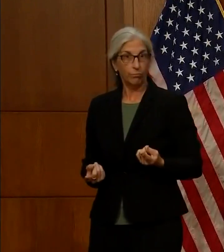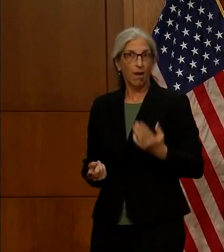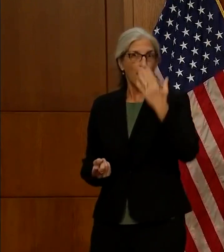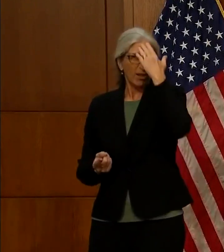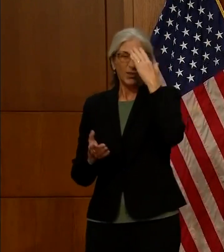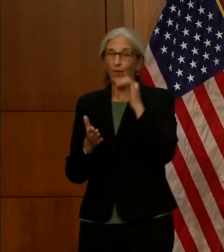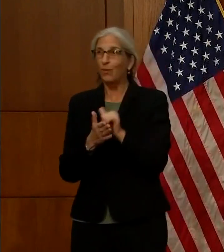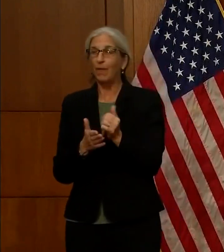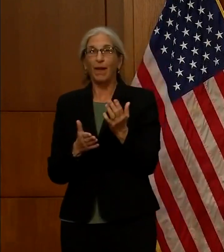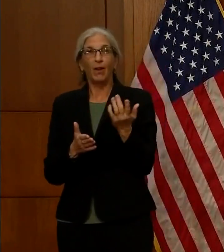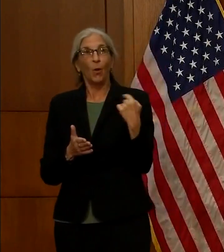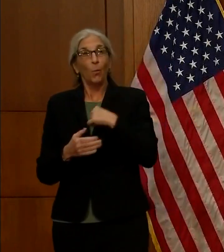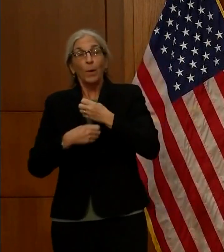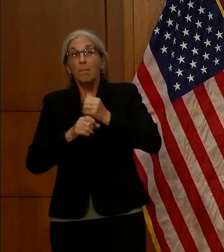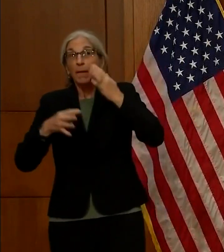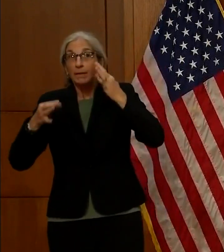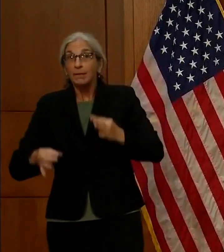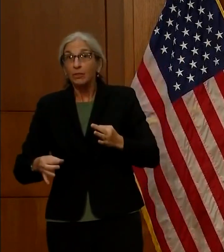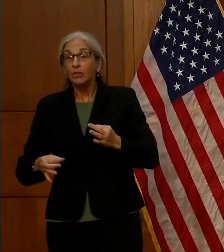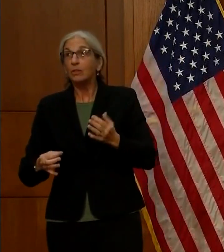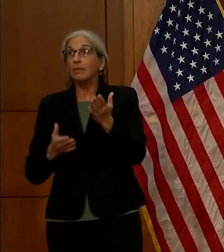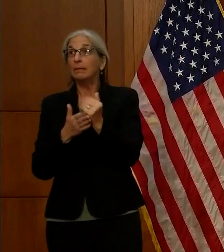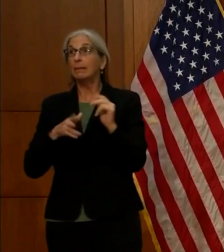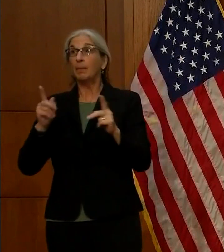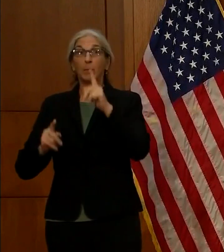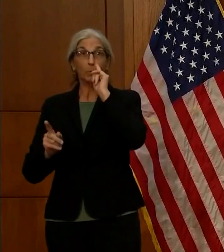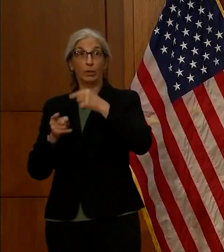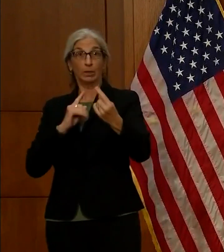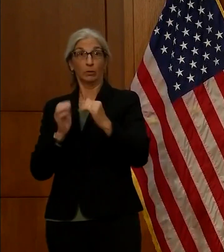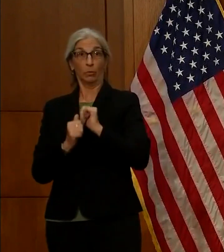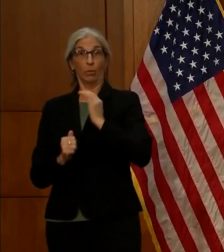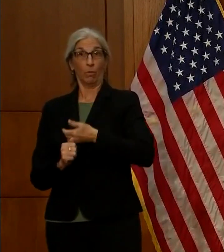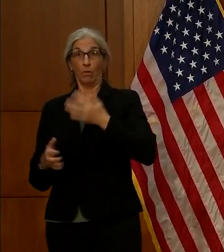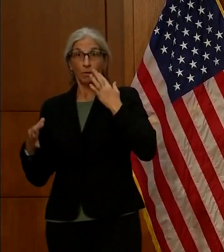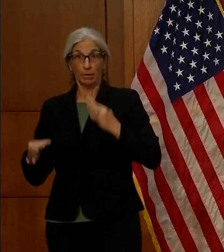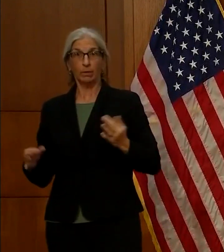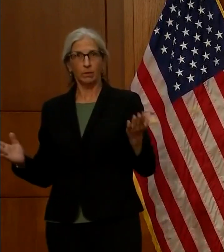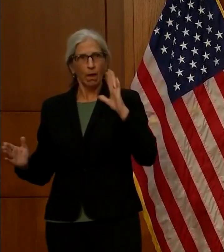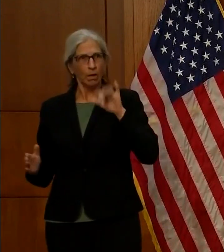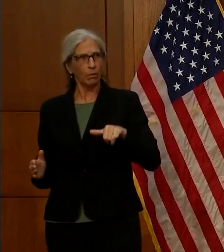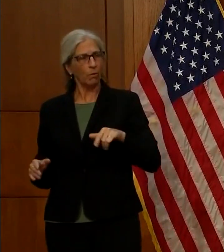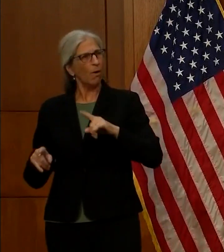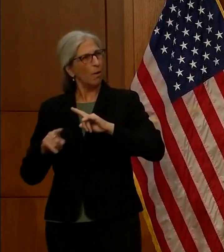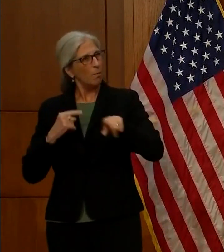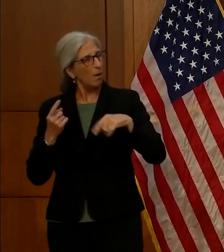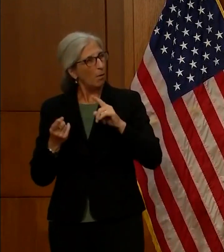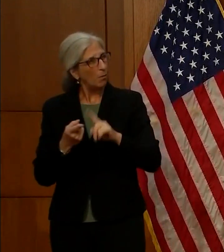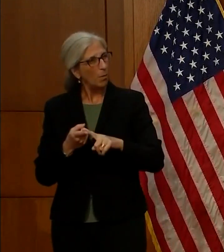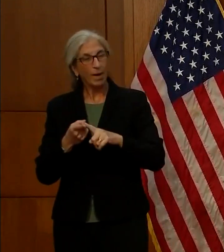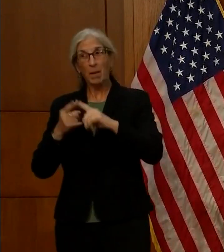LONG ENOUGH THAT NOT EVERYTHING WE DO. IS AGREEABLE TO ALL